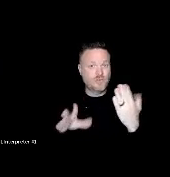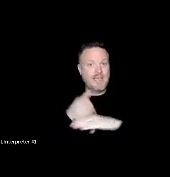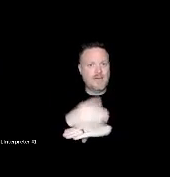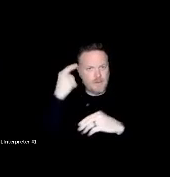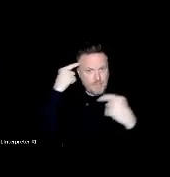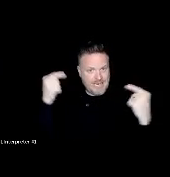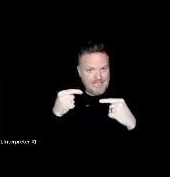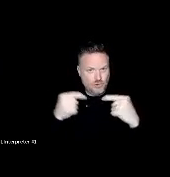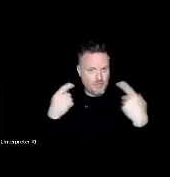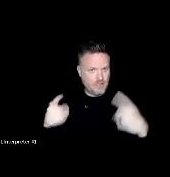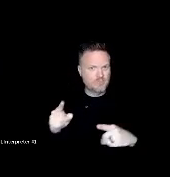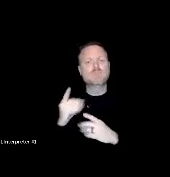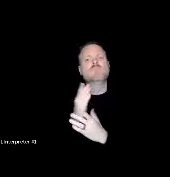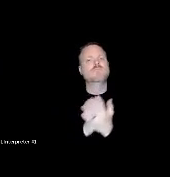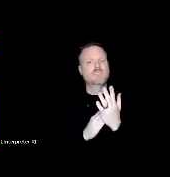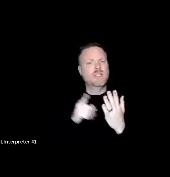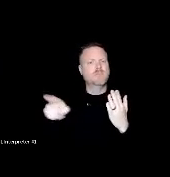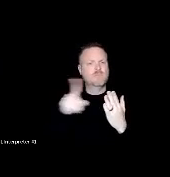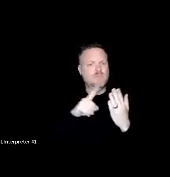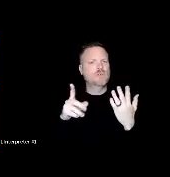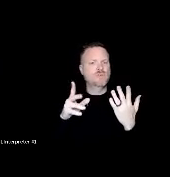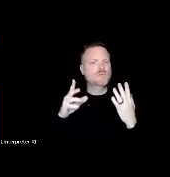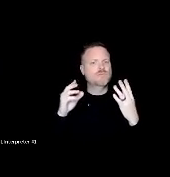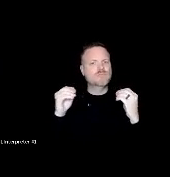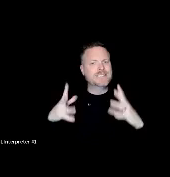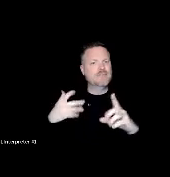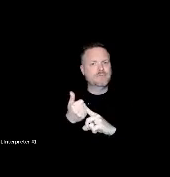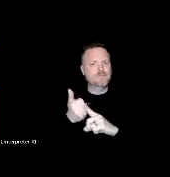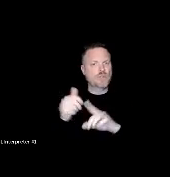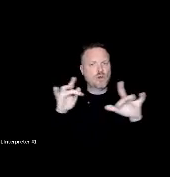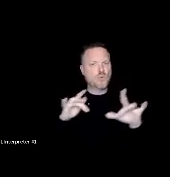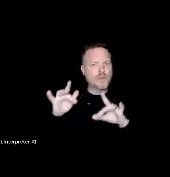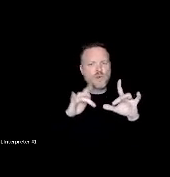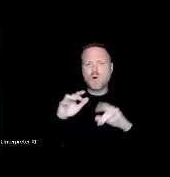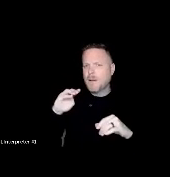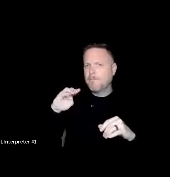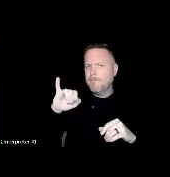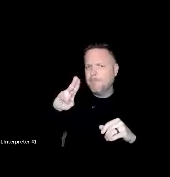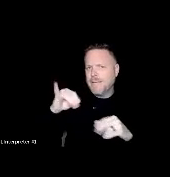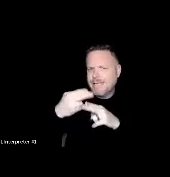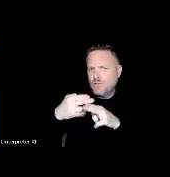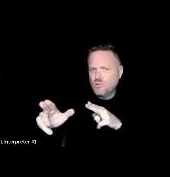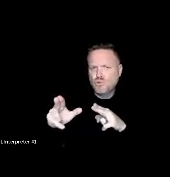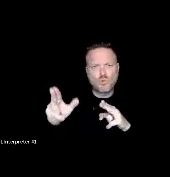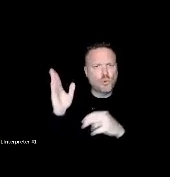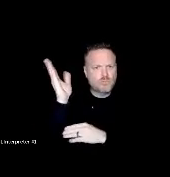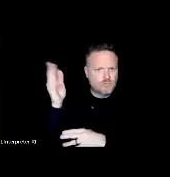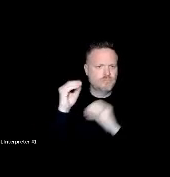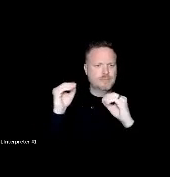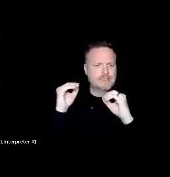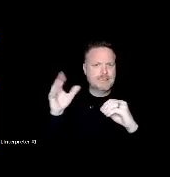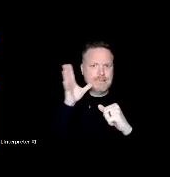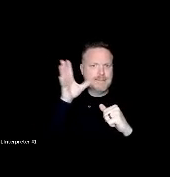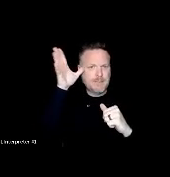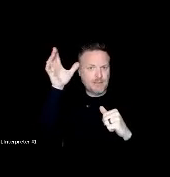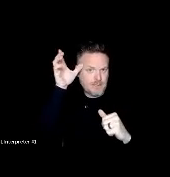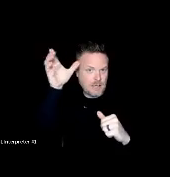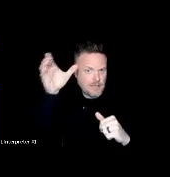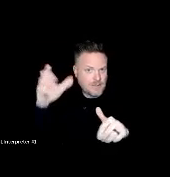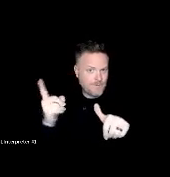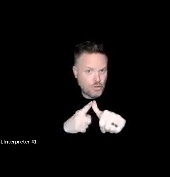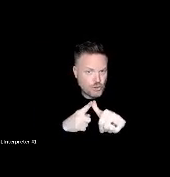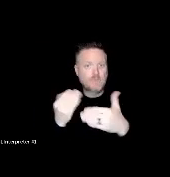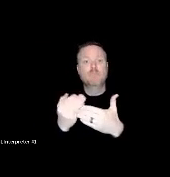our teachers are recording mini sessions to teach the parent before it is introduced to the student.